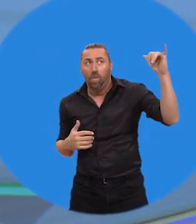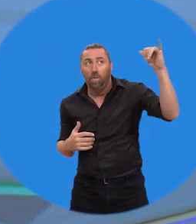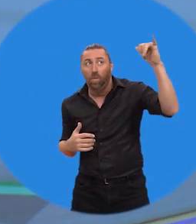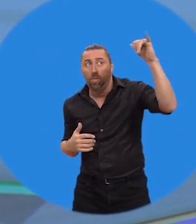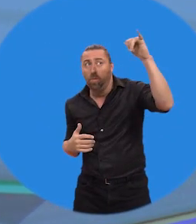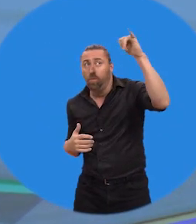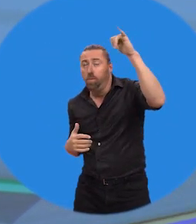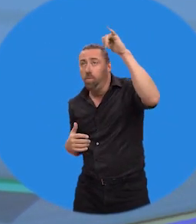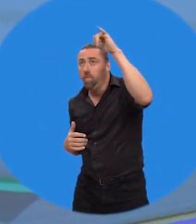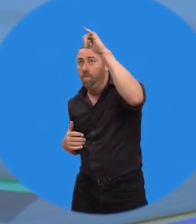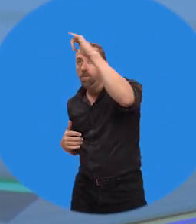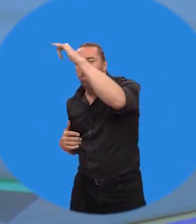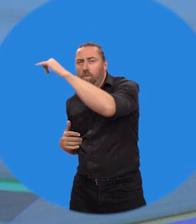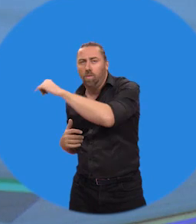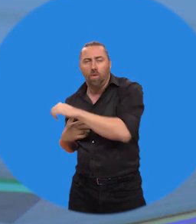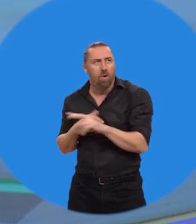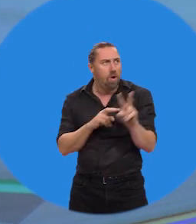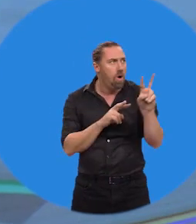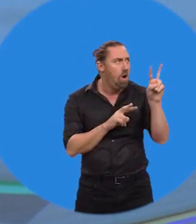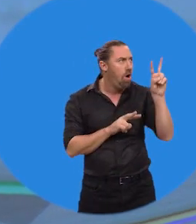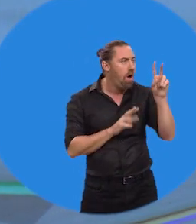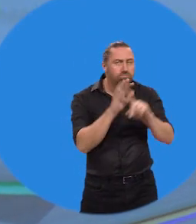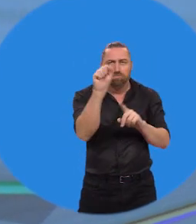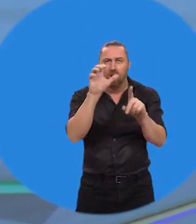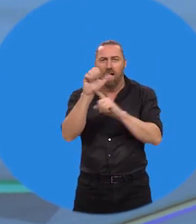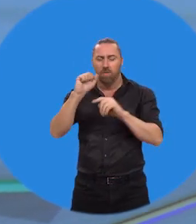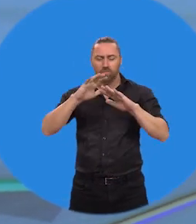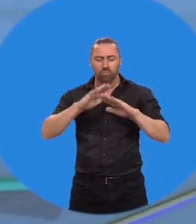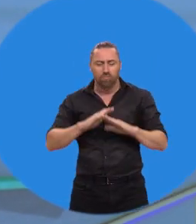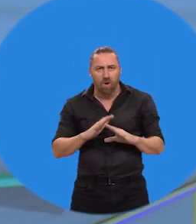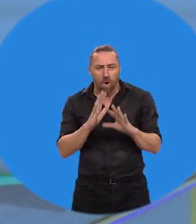(plane engine roaring) Sometimes, being quiet can help us to discover